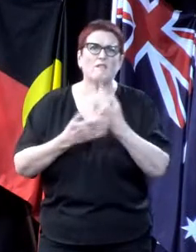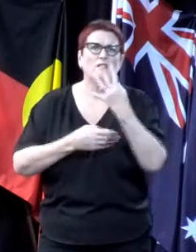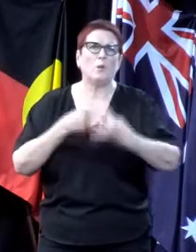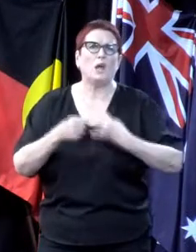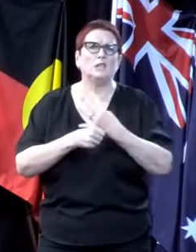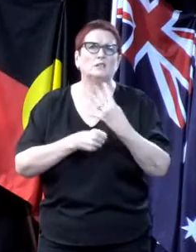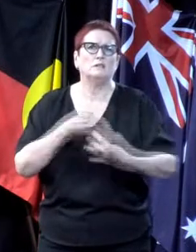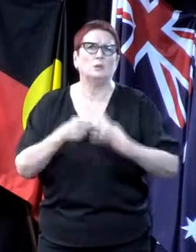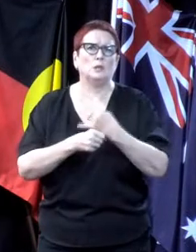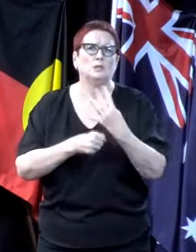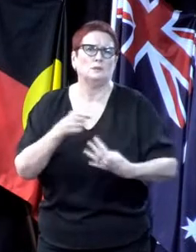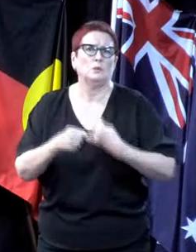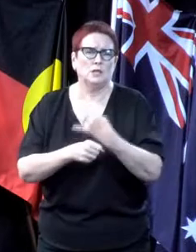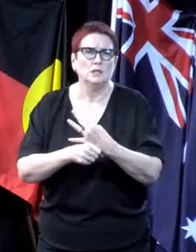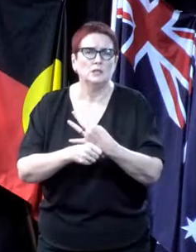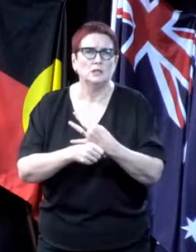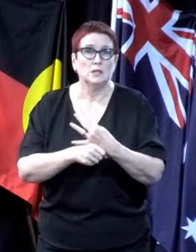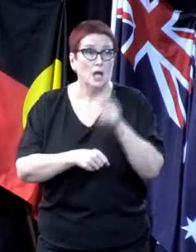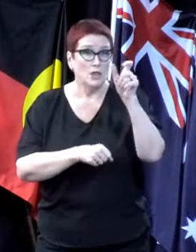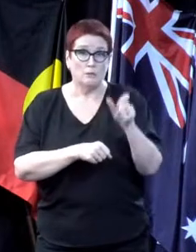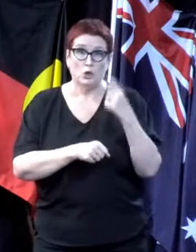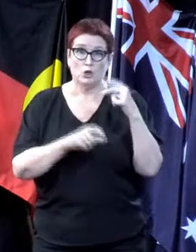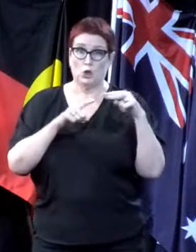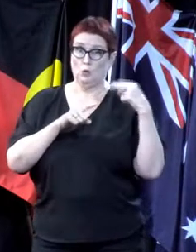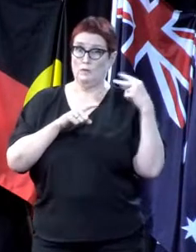the reviewer spoke to us as a leadership team and said how -